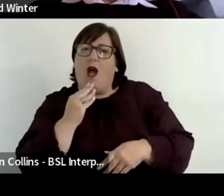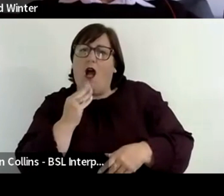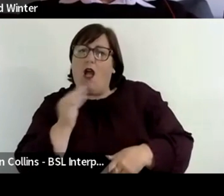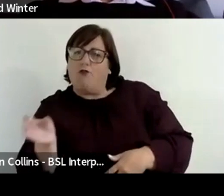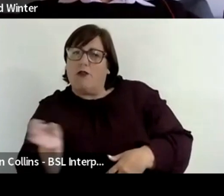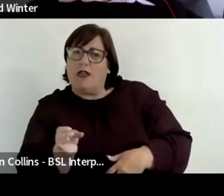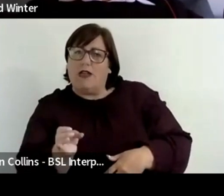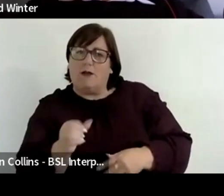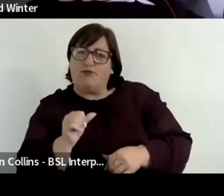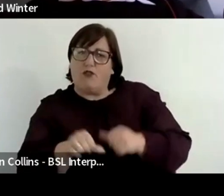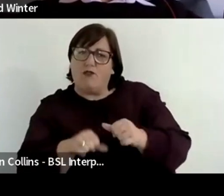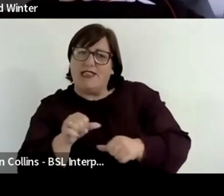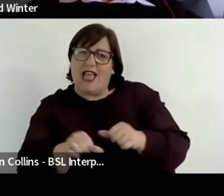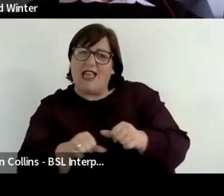It will be different for different job roles.